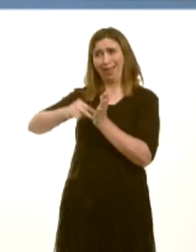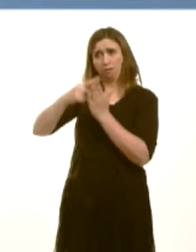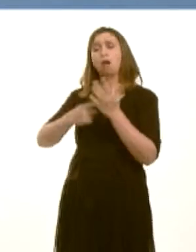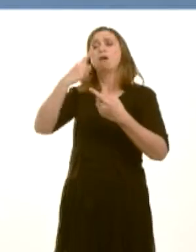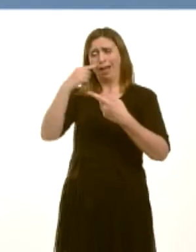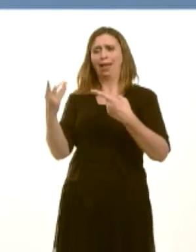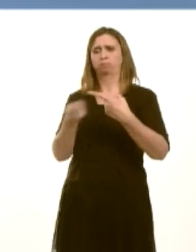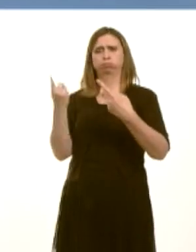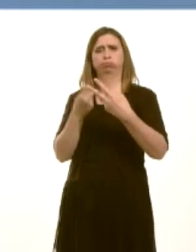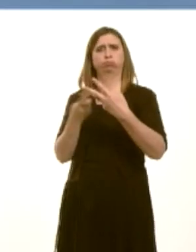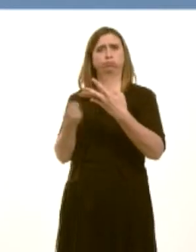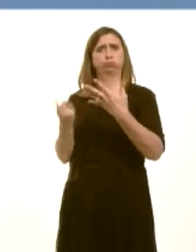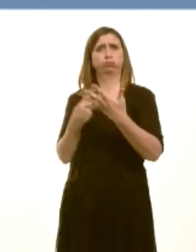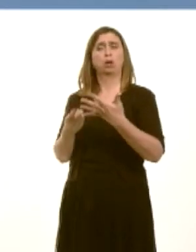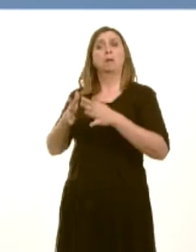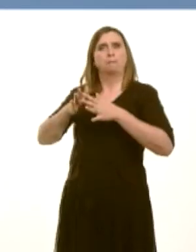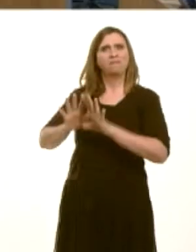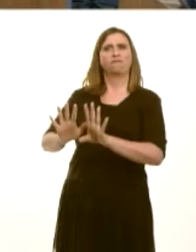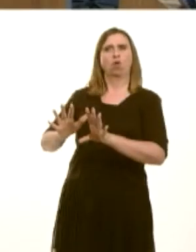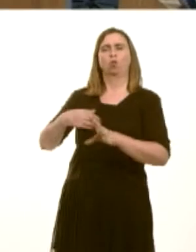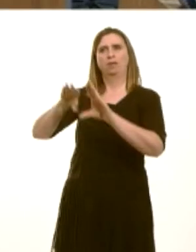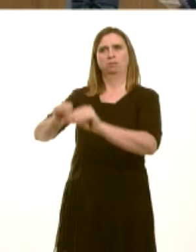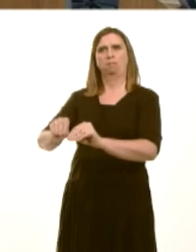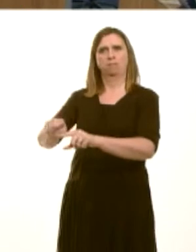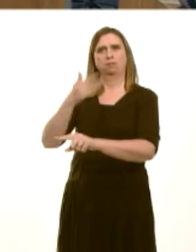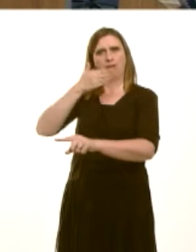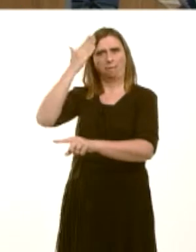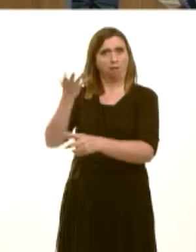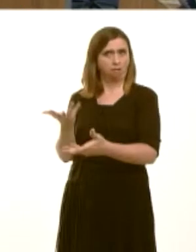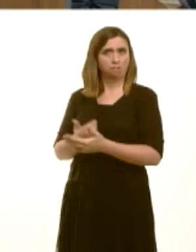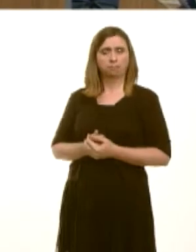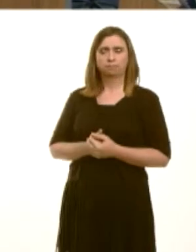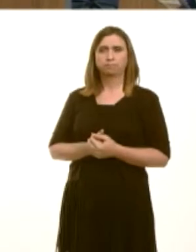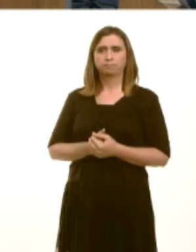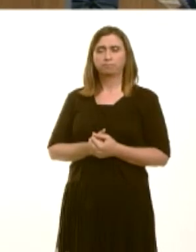to this Assembly before the summer recess? Carwyn Jones: Yes. As weíve said, other parties